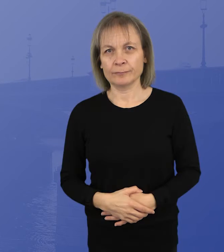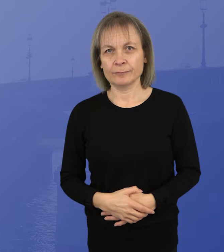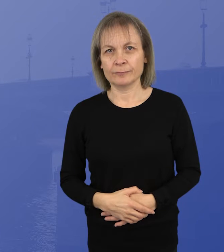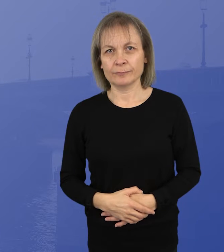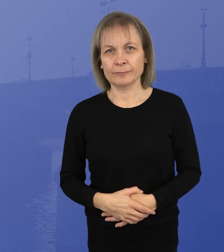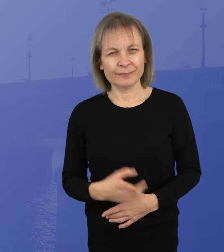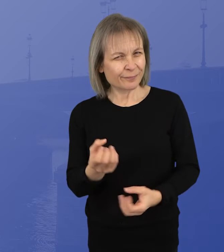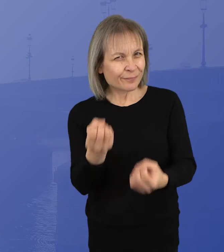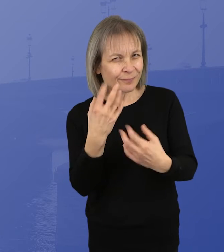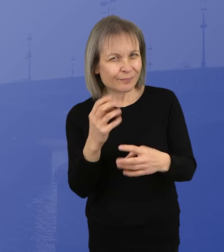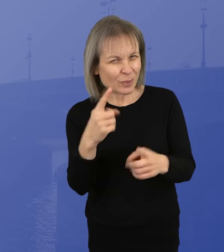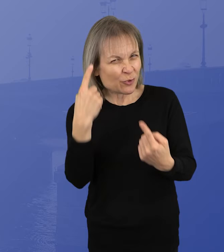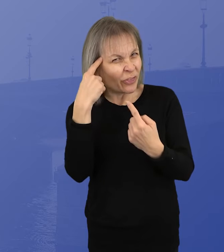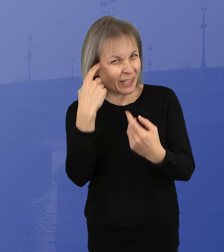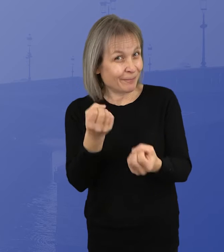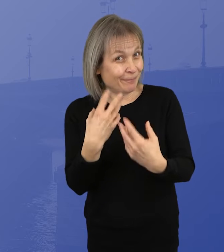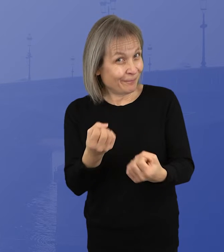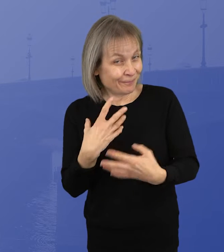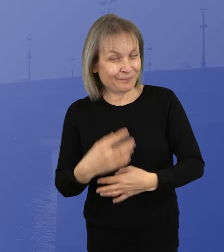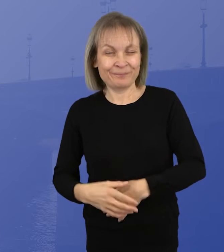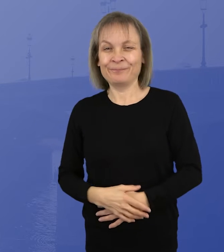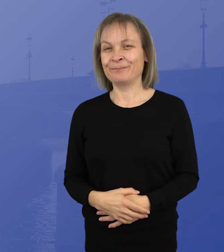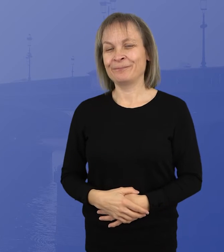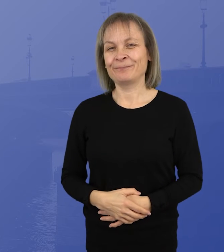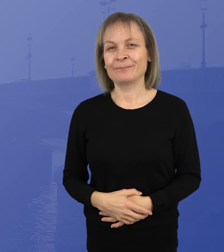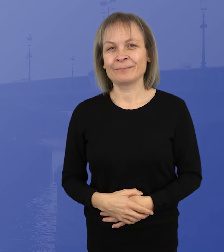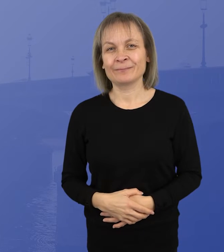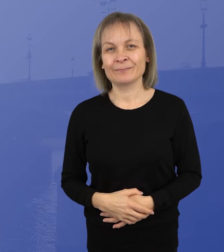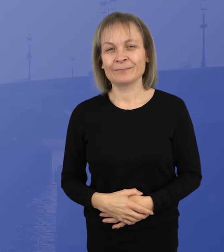Tell us what you think